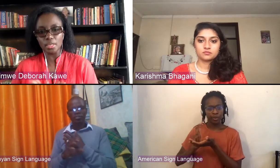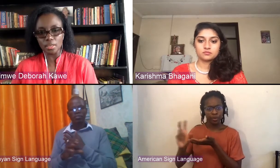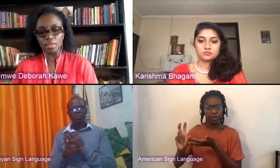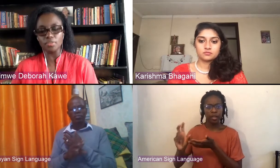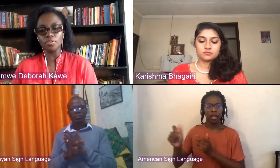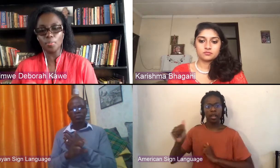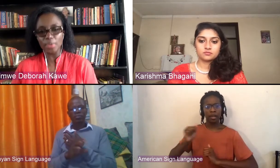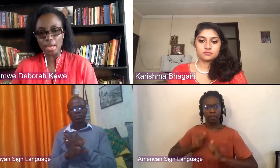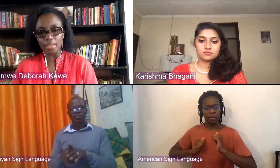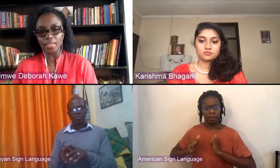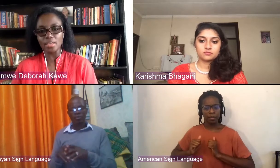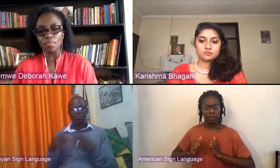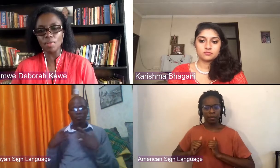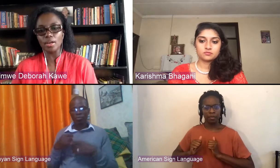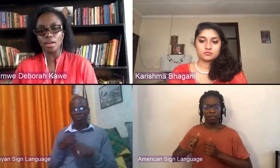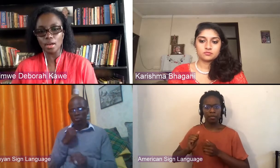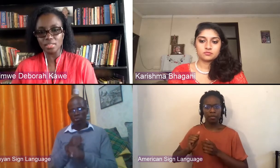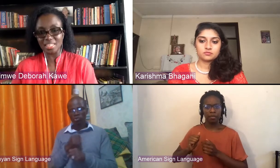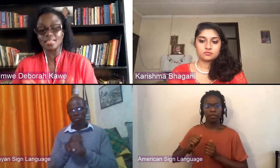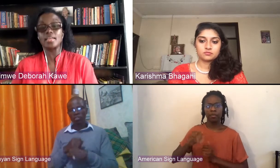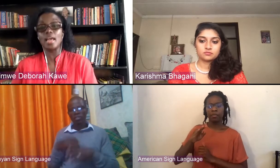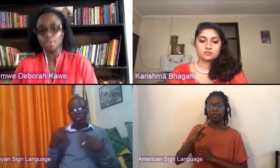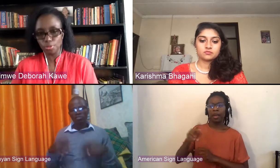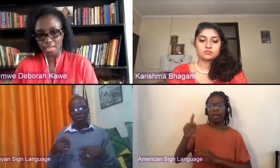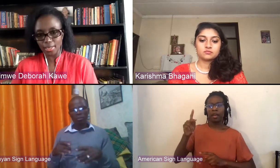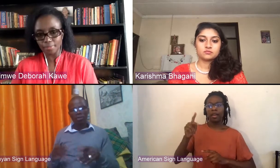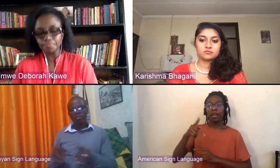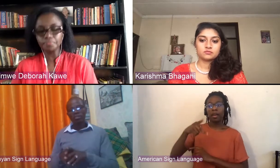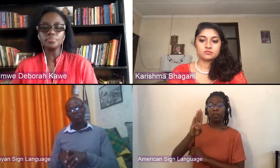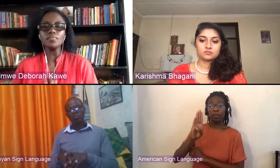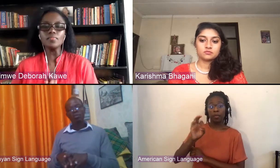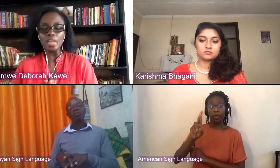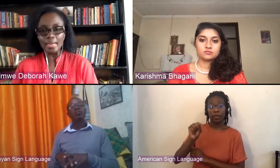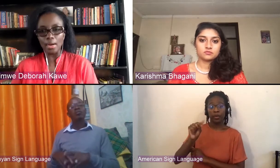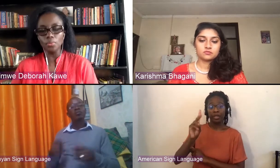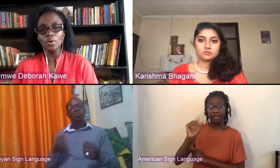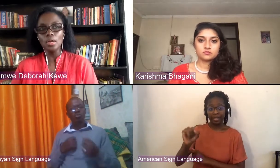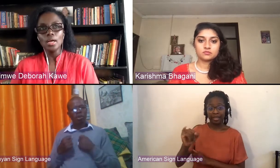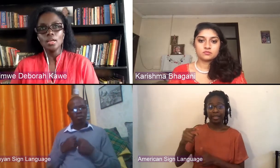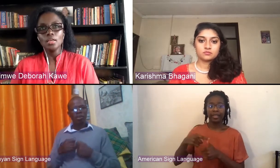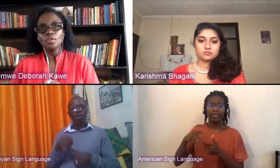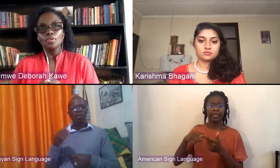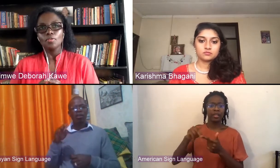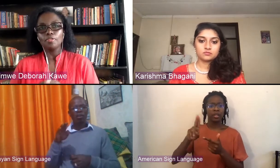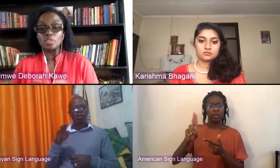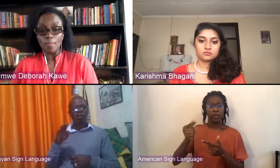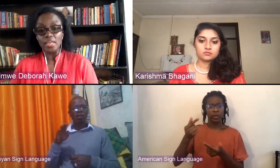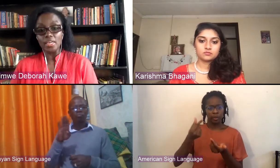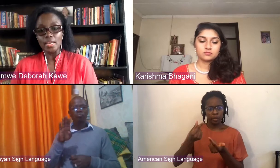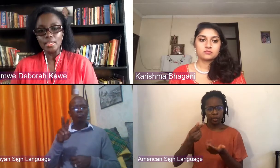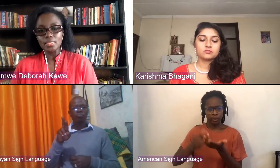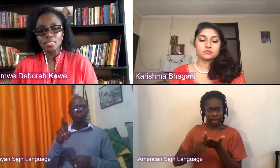in Burundi, Ethiopia, Kenya, Rwanda, Tanzania and Uganda. Now, for so many years